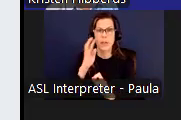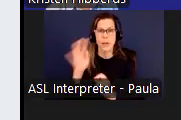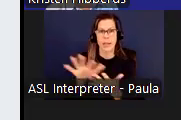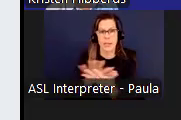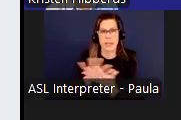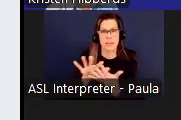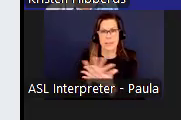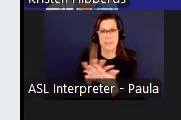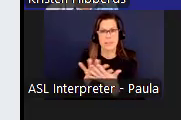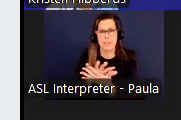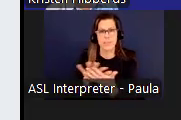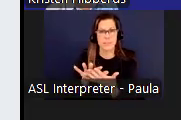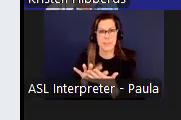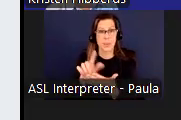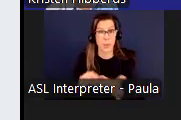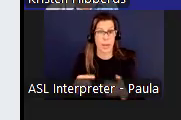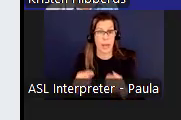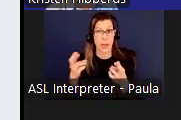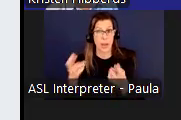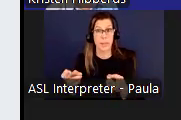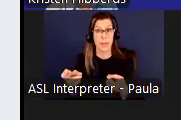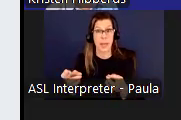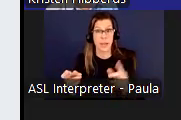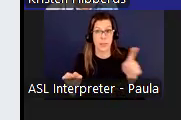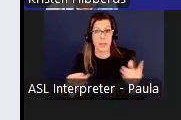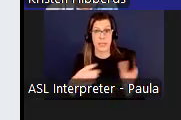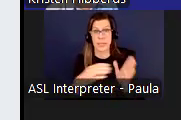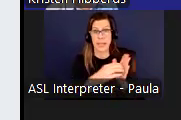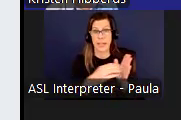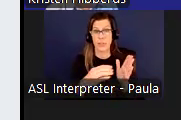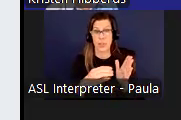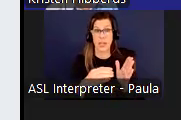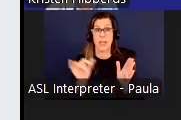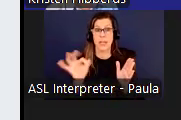And what I would recommend in this section is that in order to support